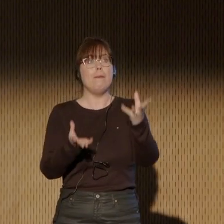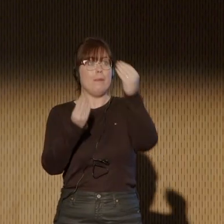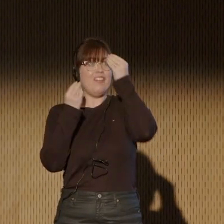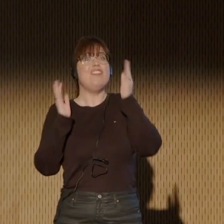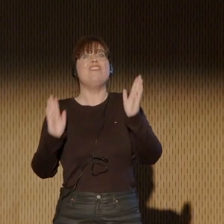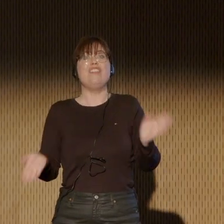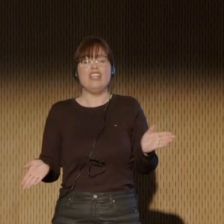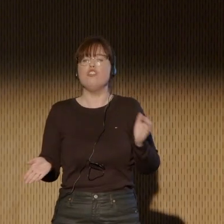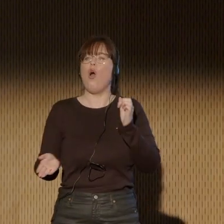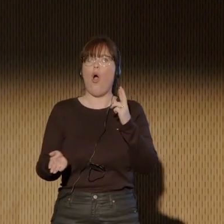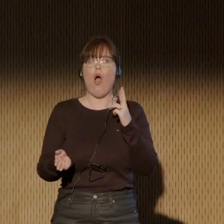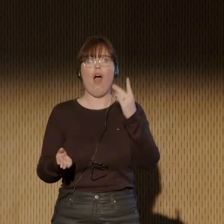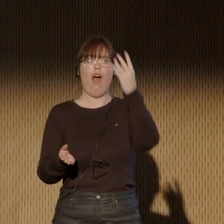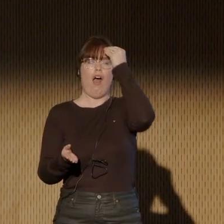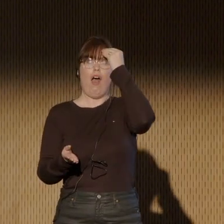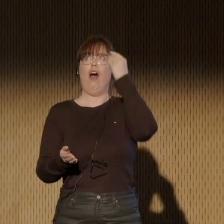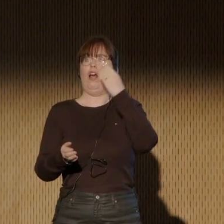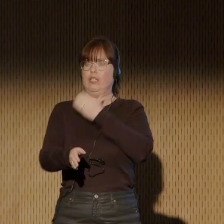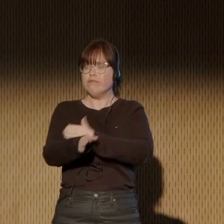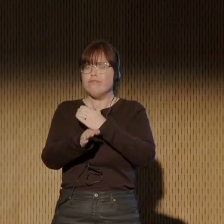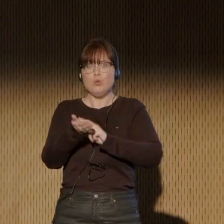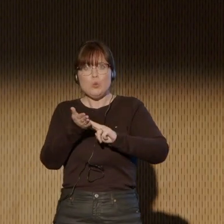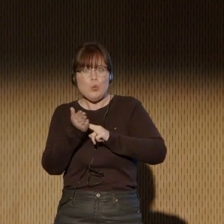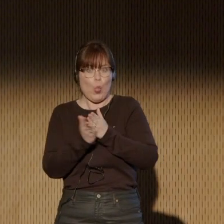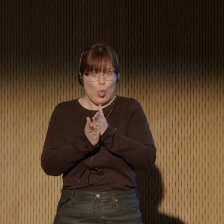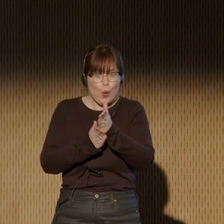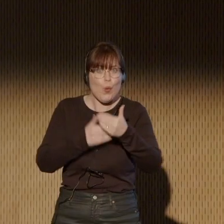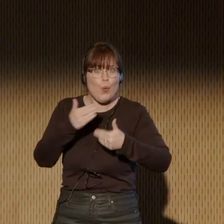for them or they were actually continuing to use what they had learned. We asked about the